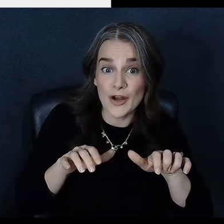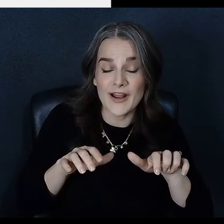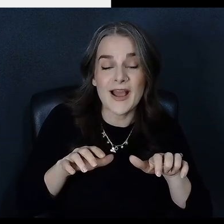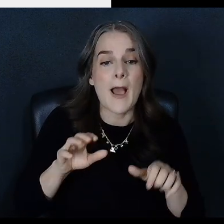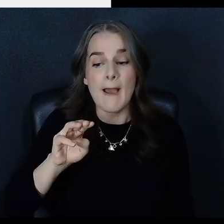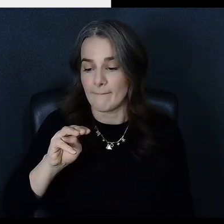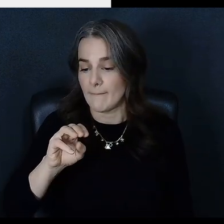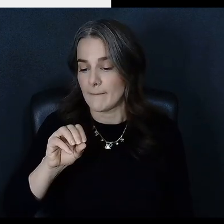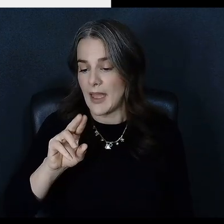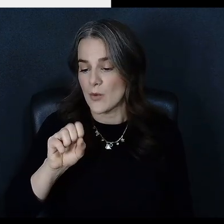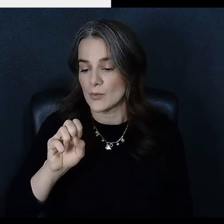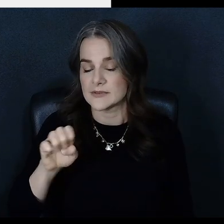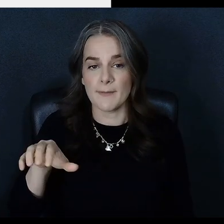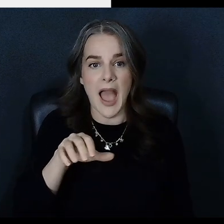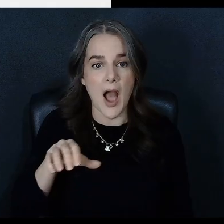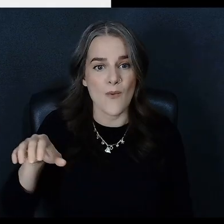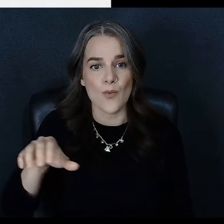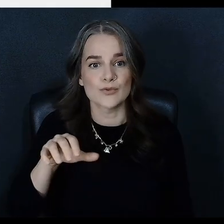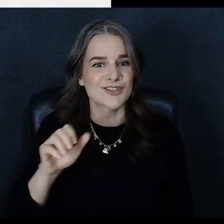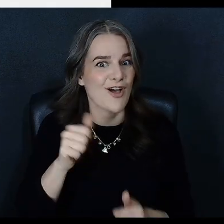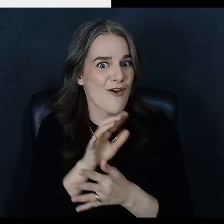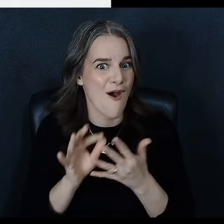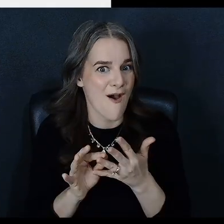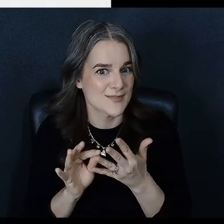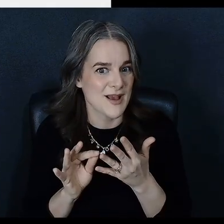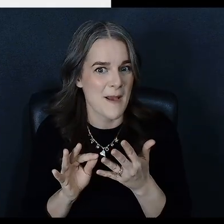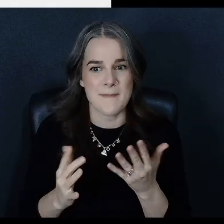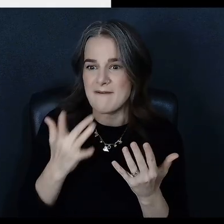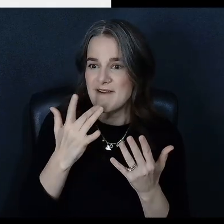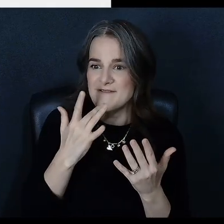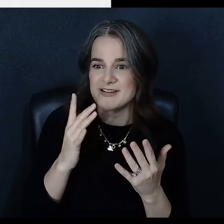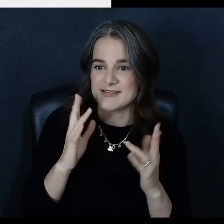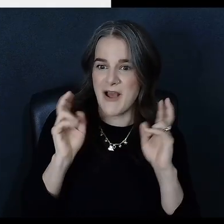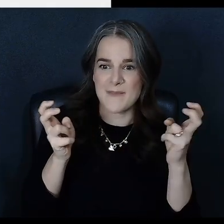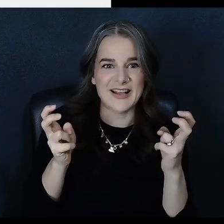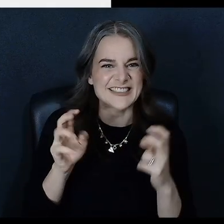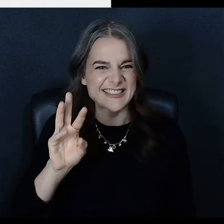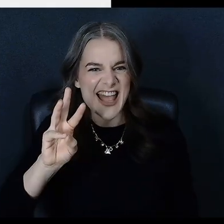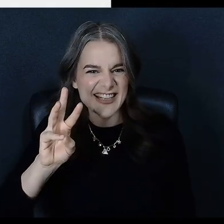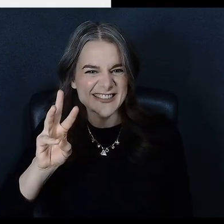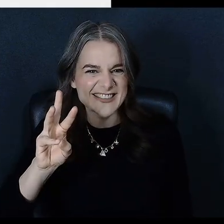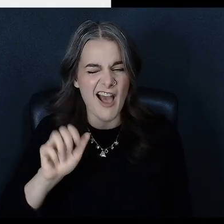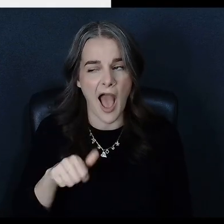And then my favorite topic, which is number 6, other-- just some other things that fit into this general idea of access